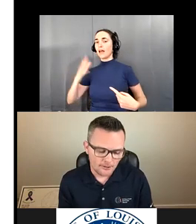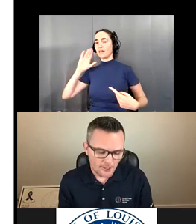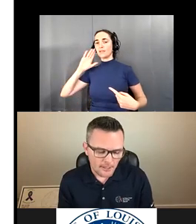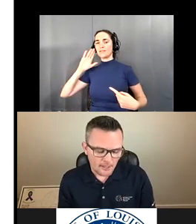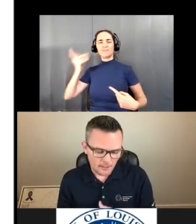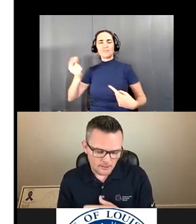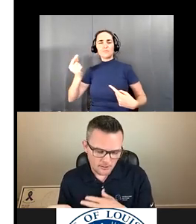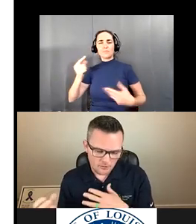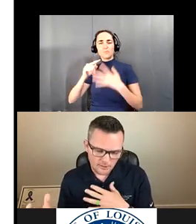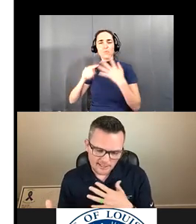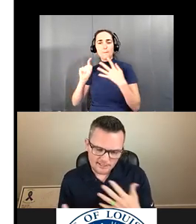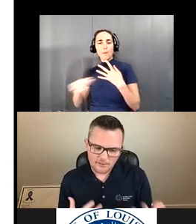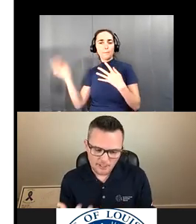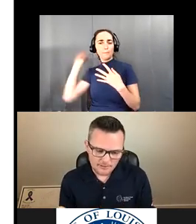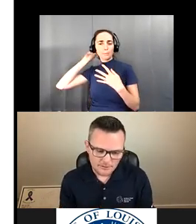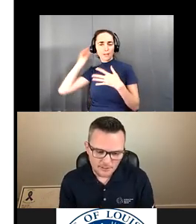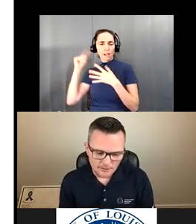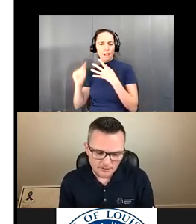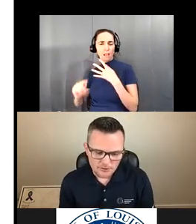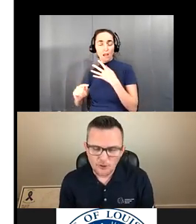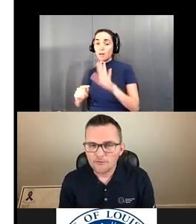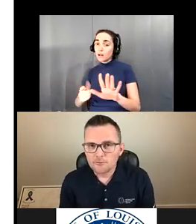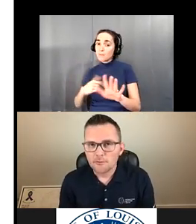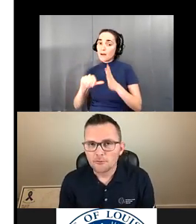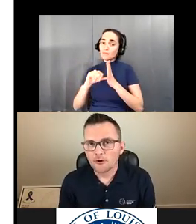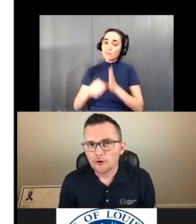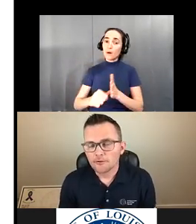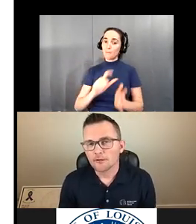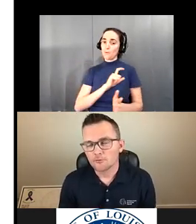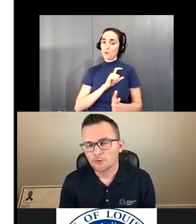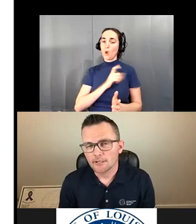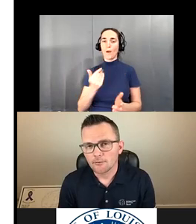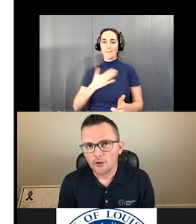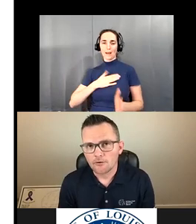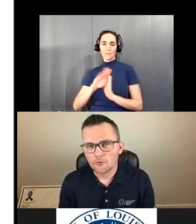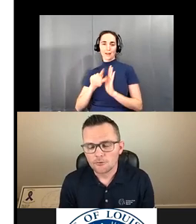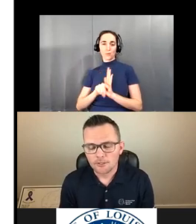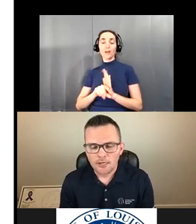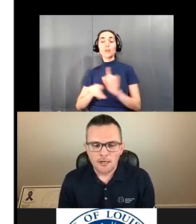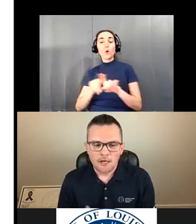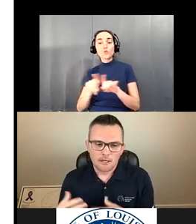15:38:30 So, and that's sometimes the most nervous people are when dealing with law enforcement.